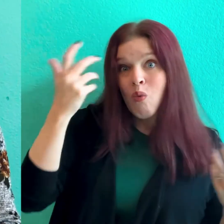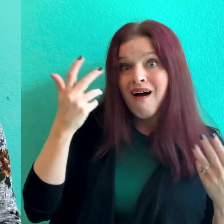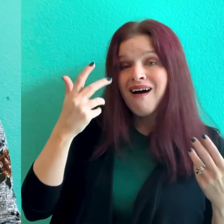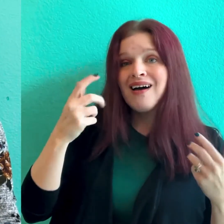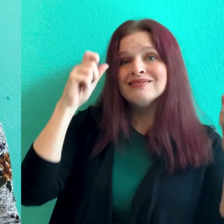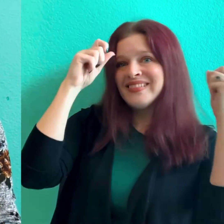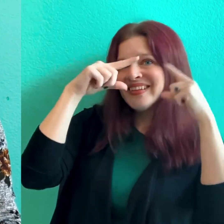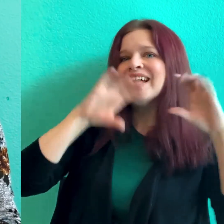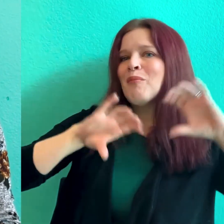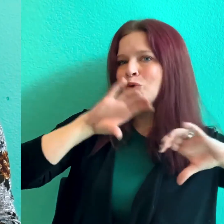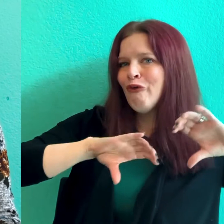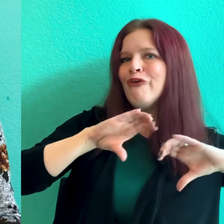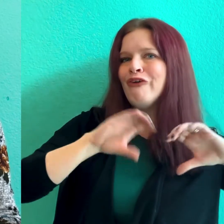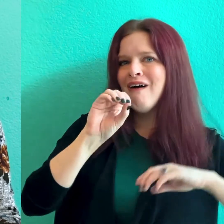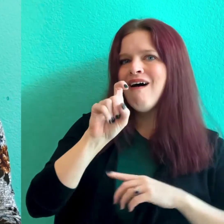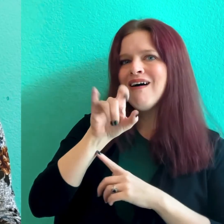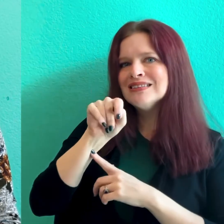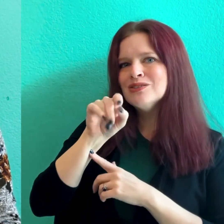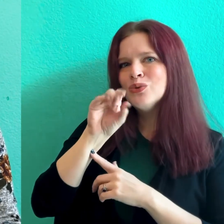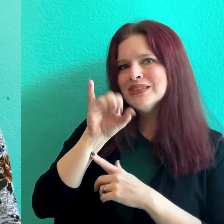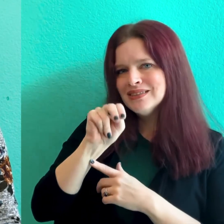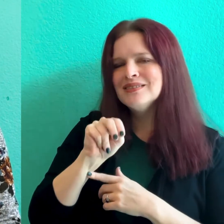what your brain is doing is actually sending you those happy chemicals of oxytocin.